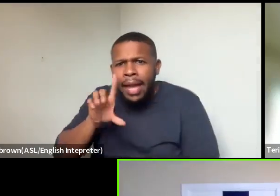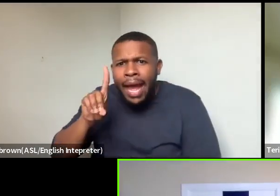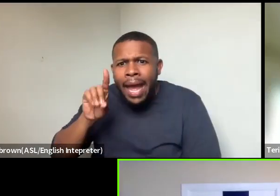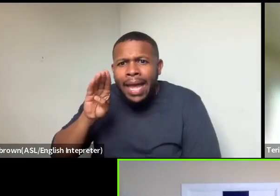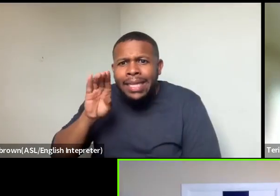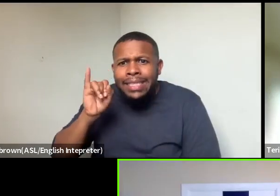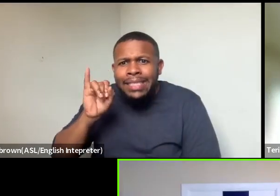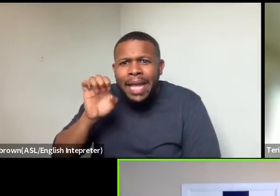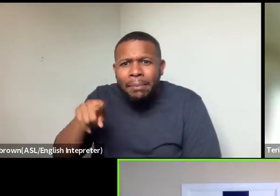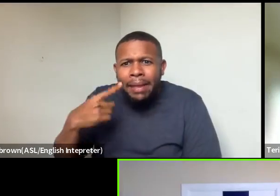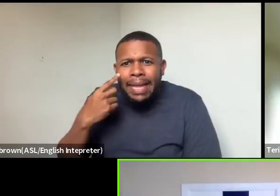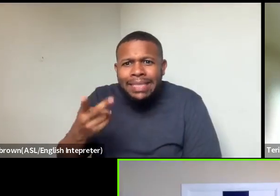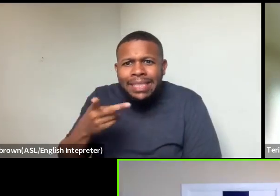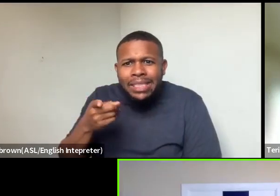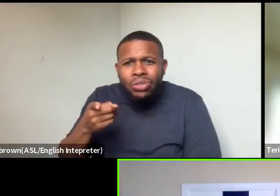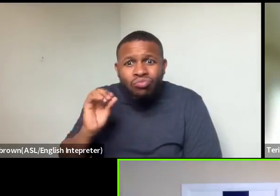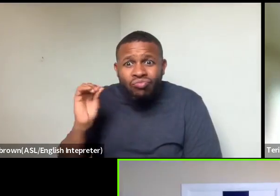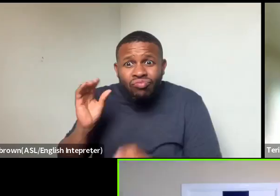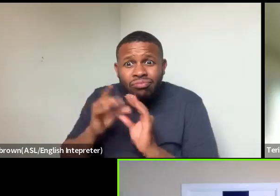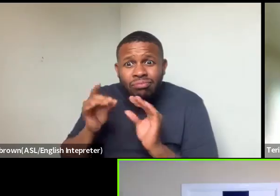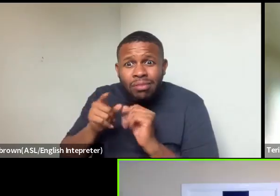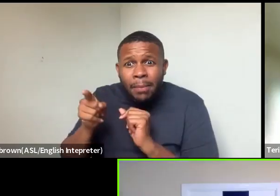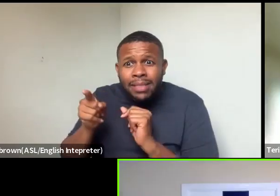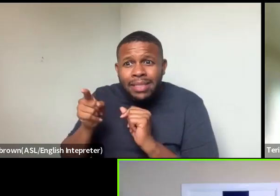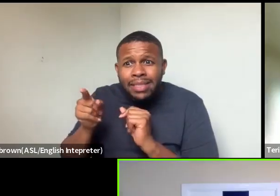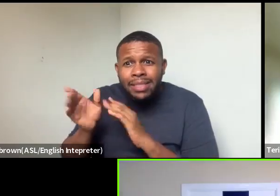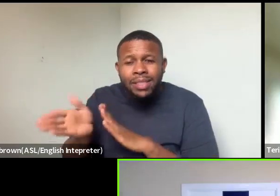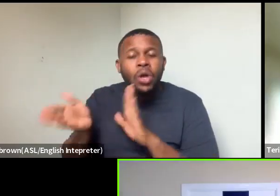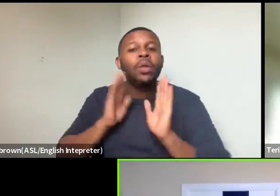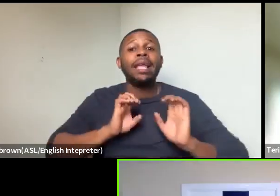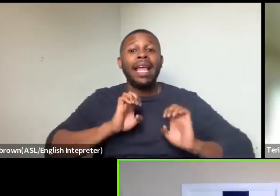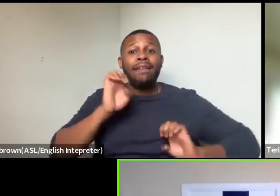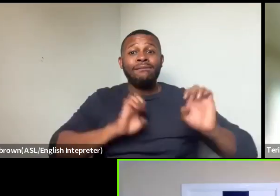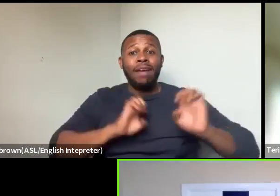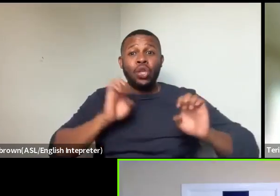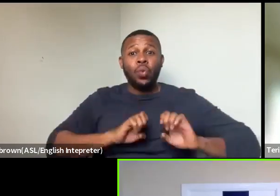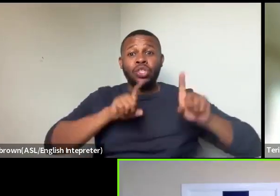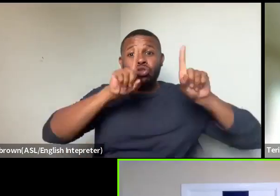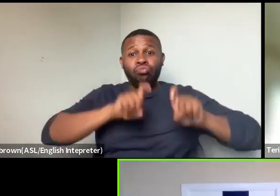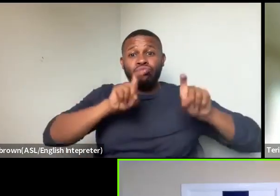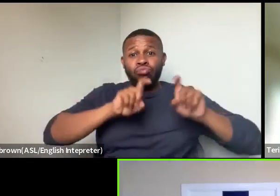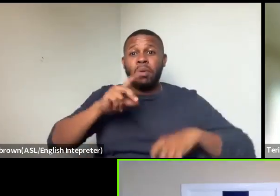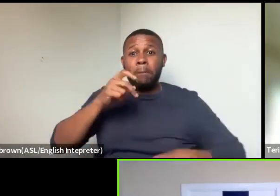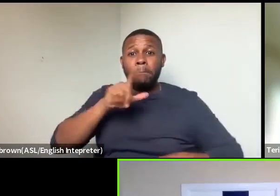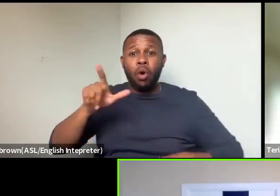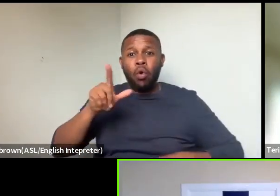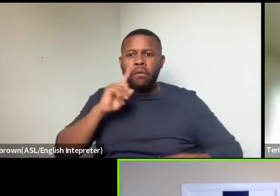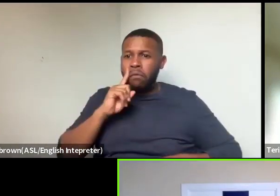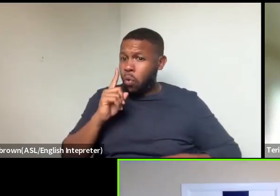want to celebrate you guys and thank you so much for all the work you do to help us bring